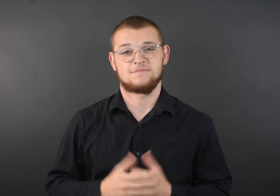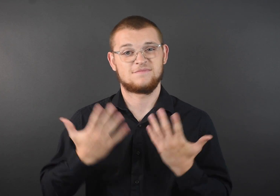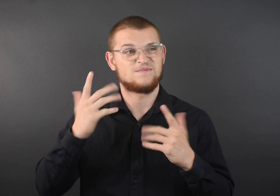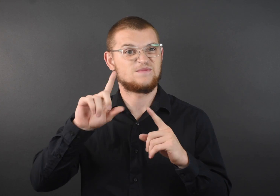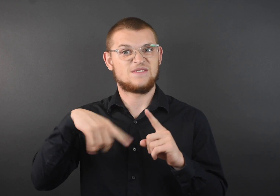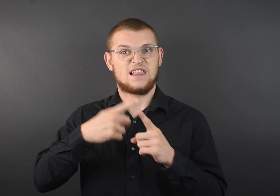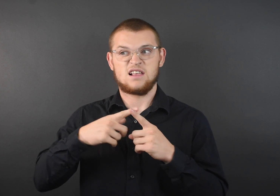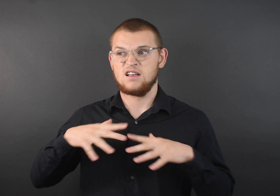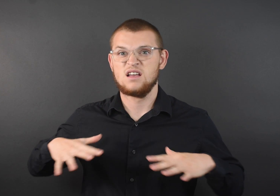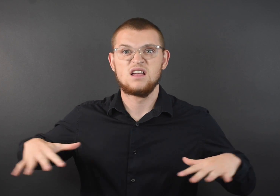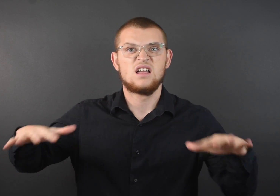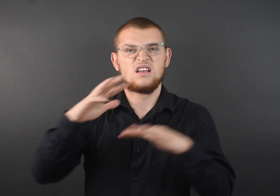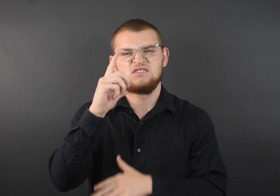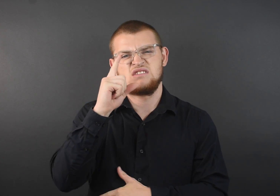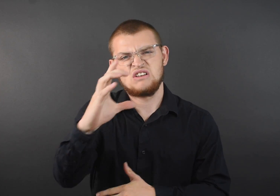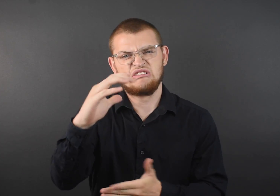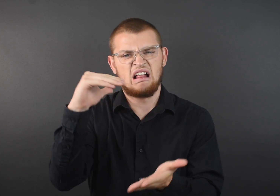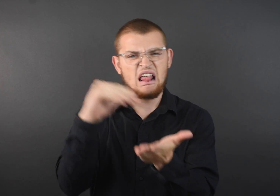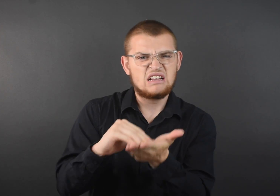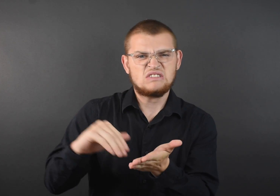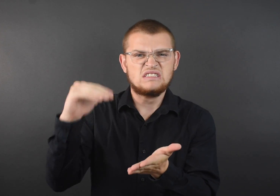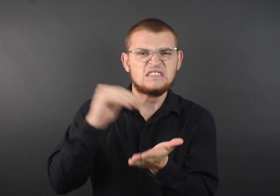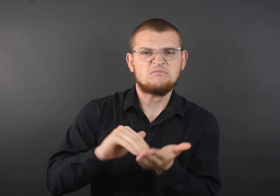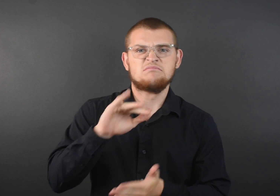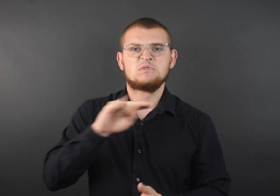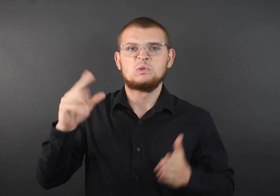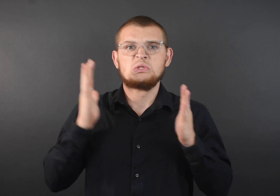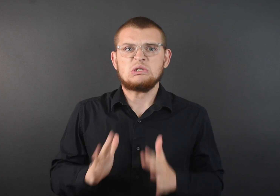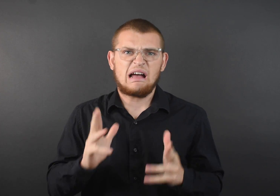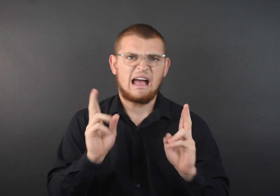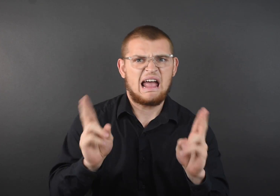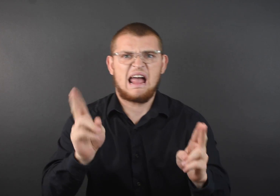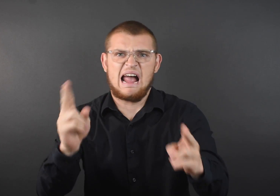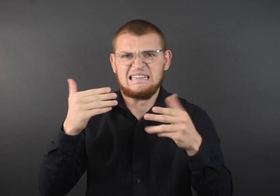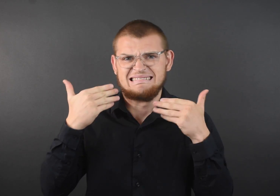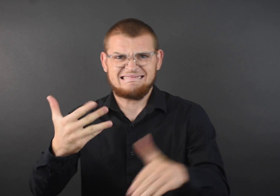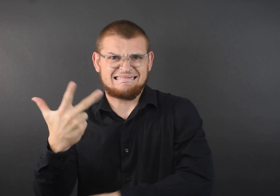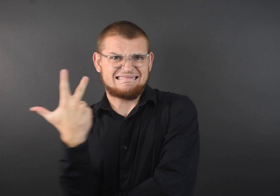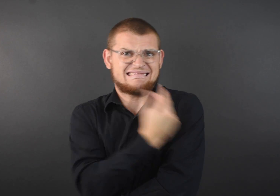When hundreds of thousands of Minnesotans rushed to get vaccinated against COVID-19,